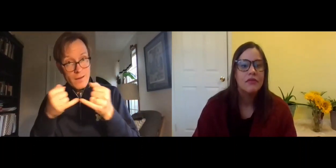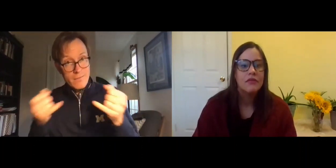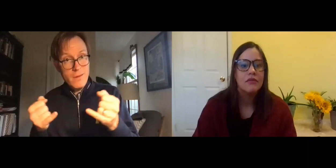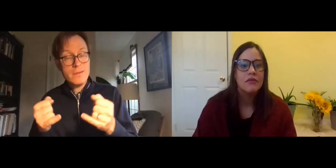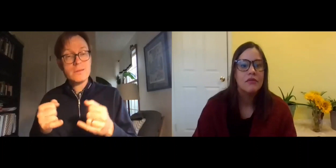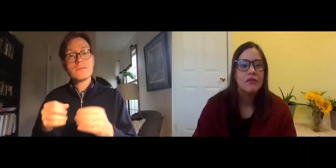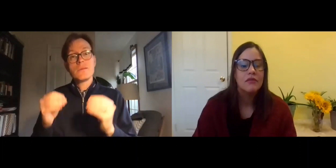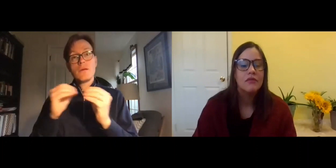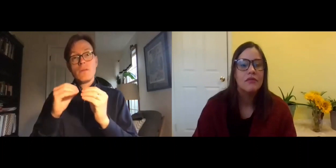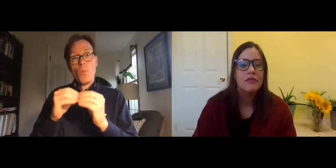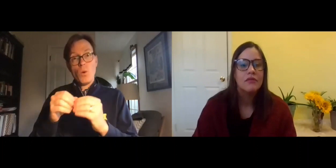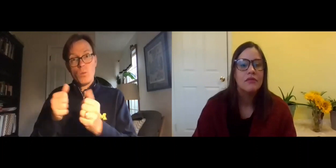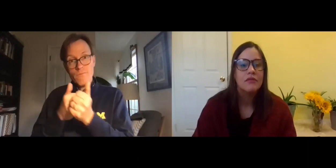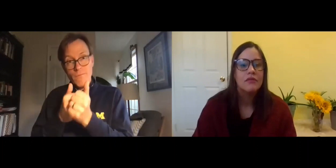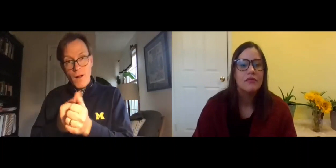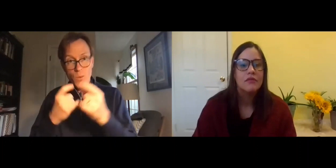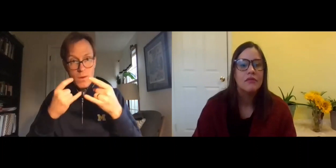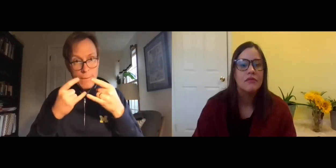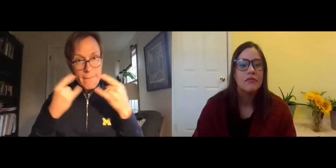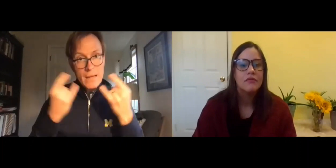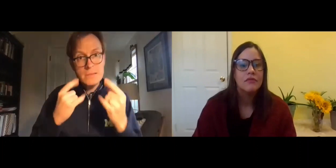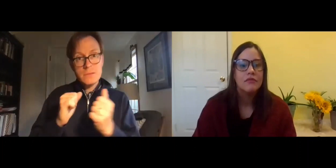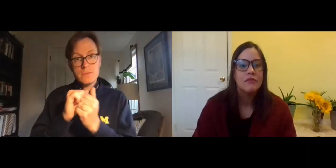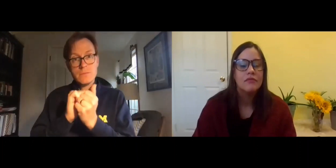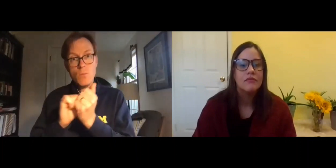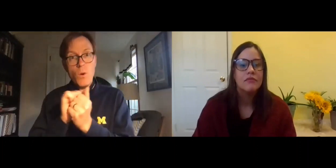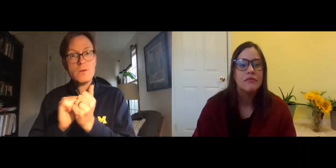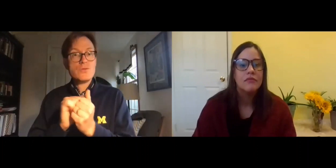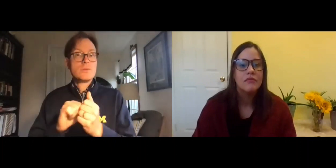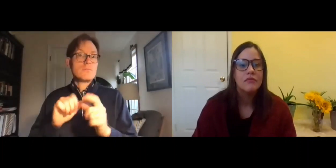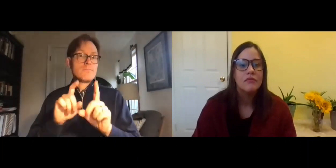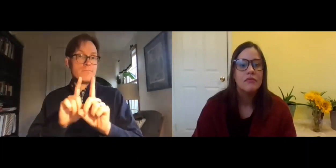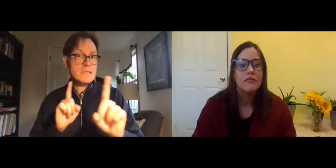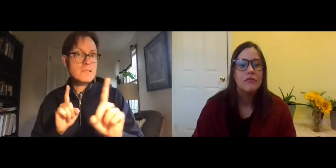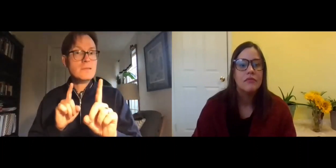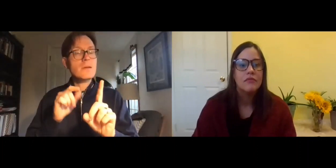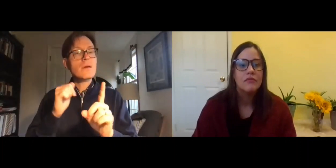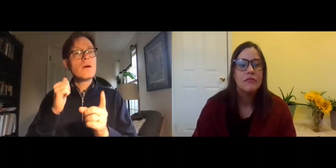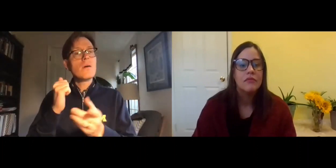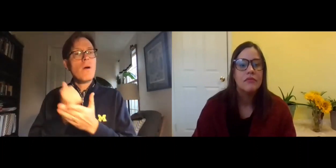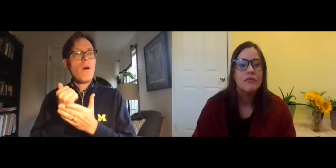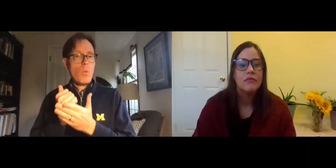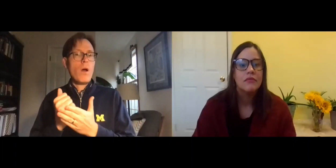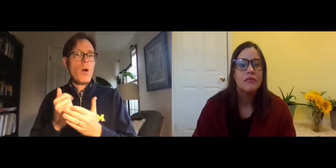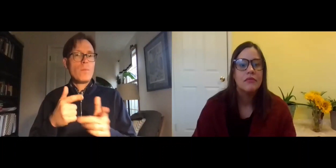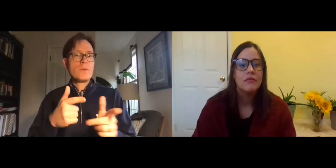The more we follow these guidelines, the more we follow the mask mandate, washing our hands,